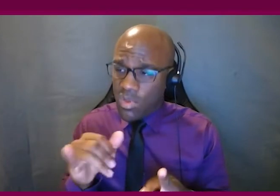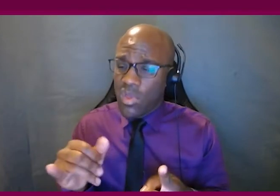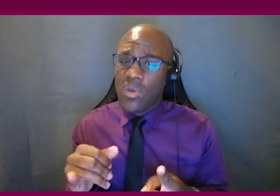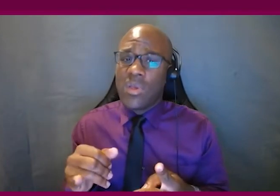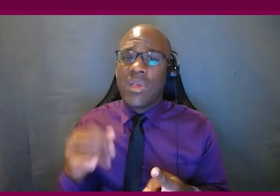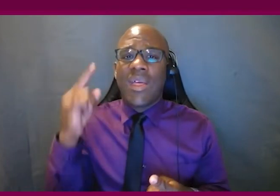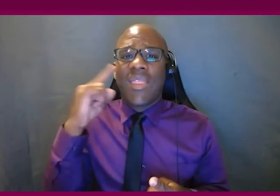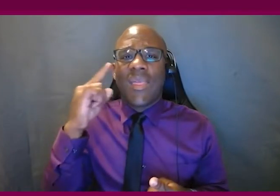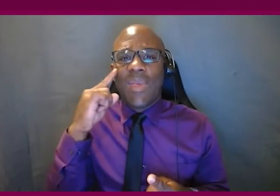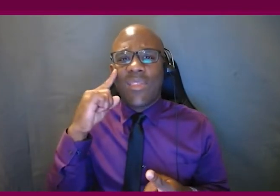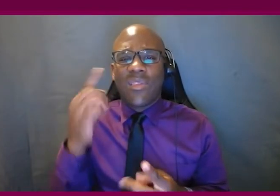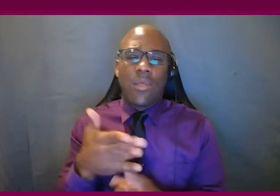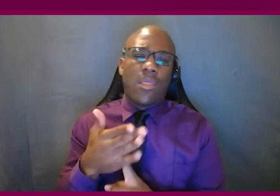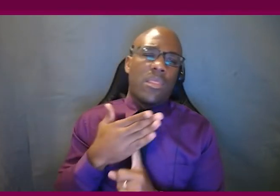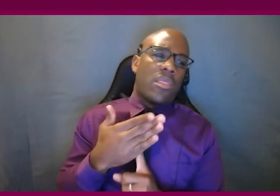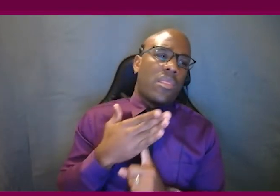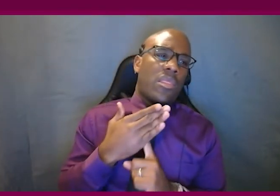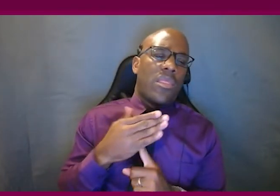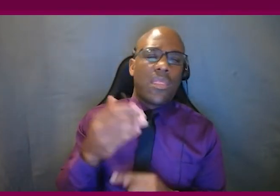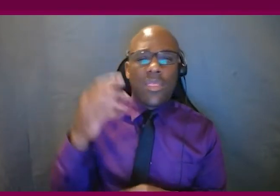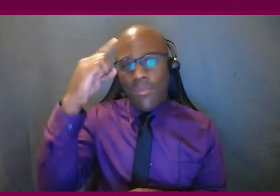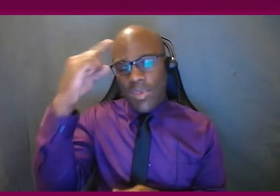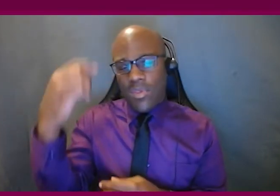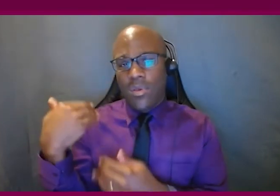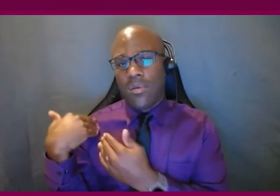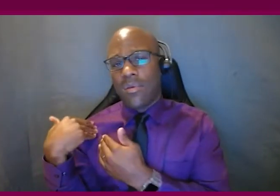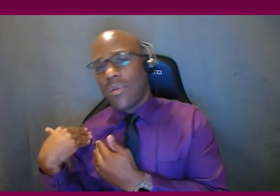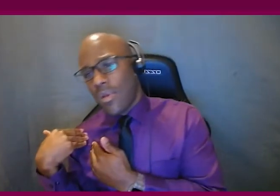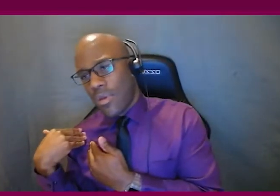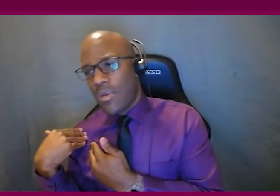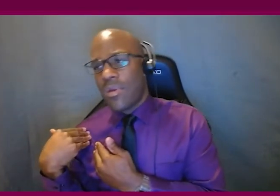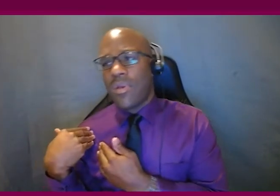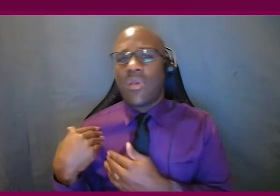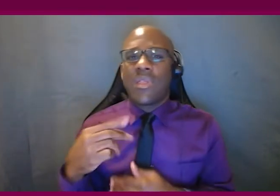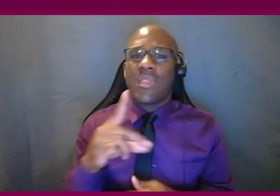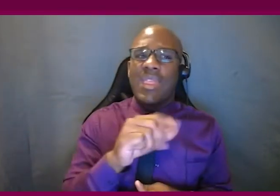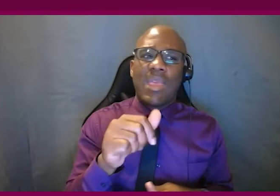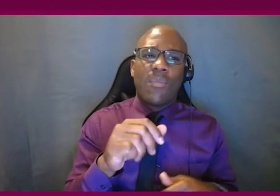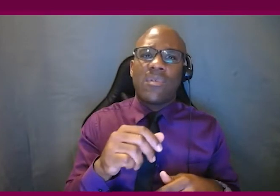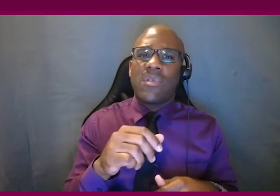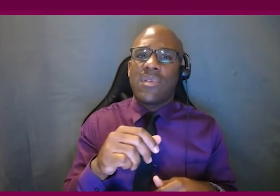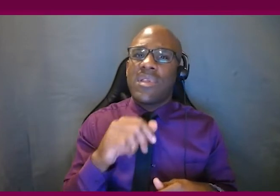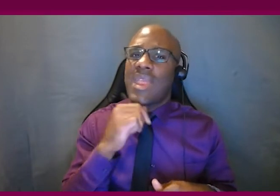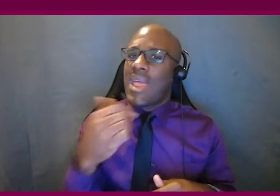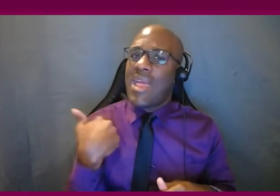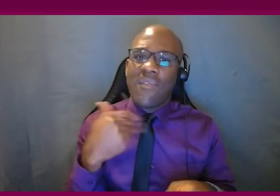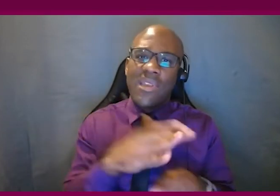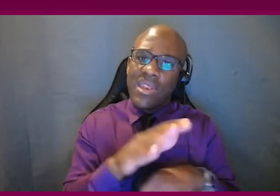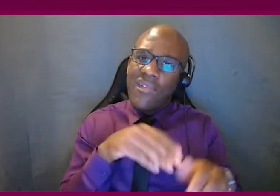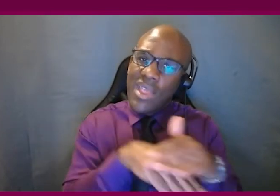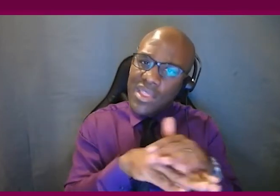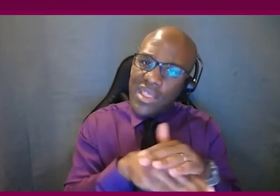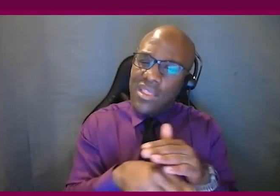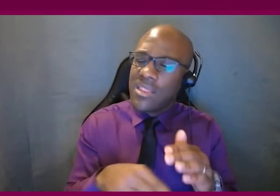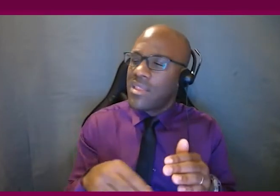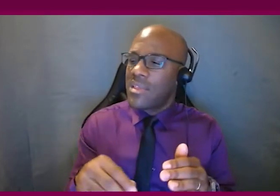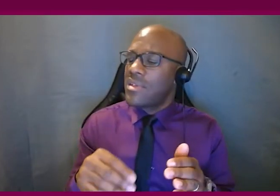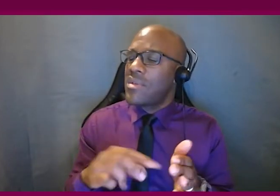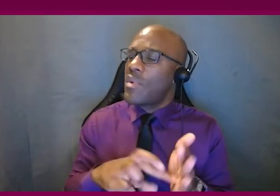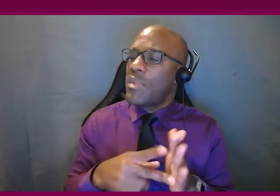So the medical model of disability is really the dominant framework that society as a whole